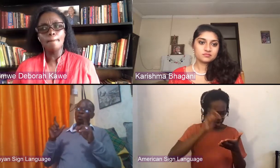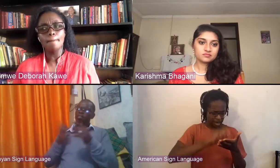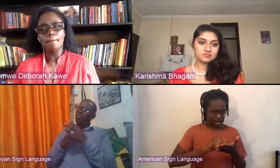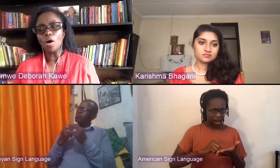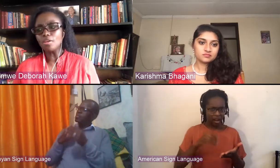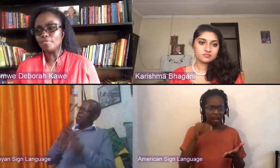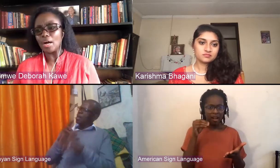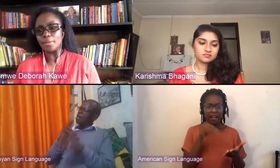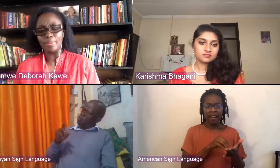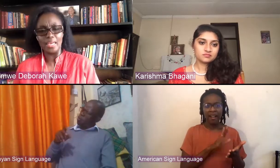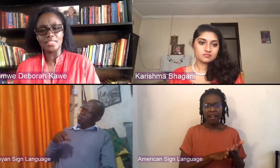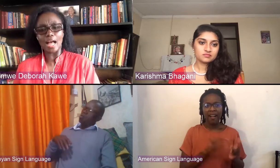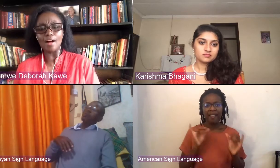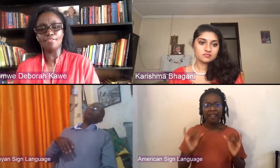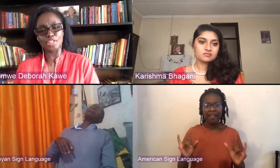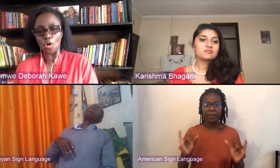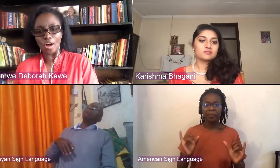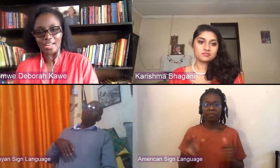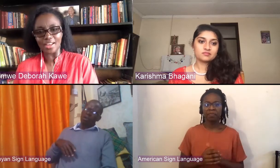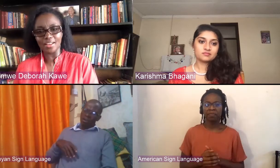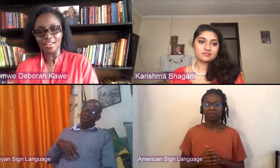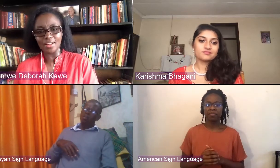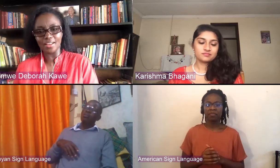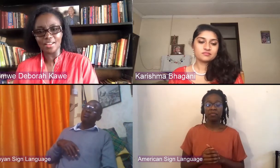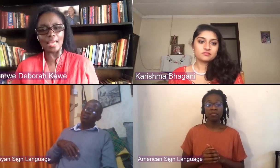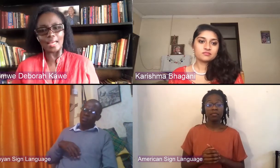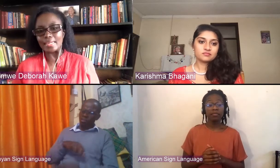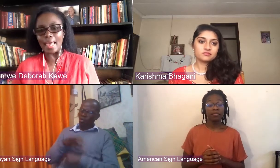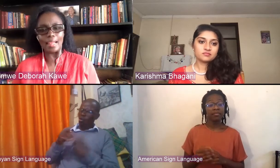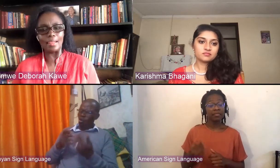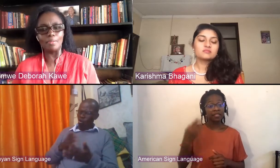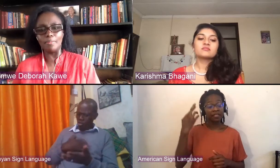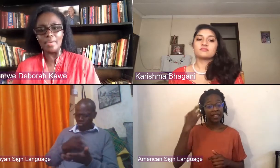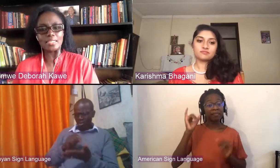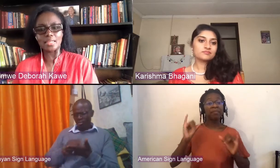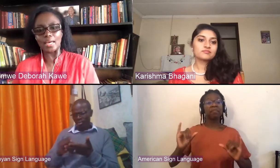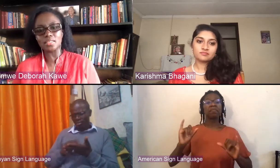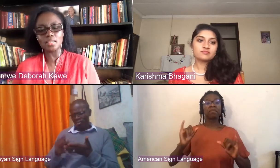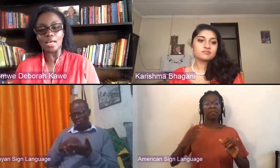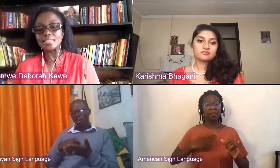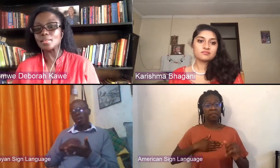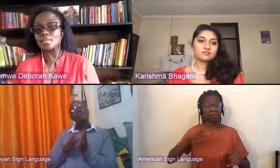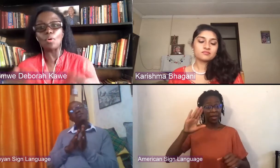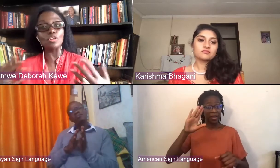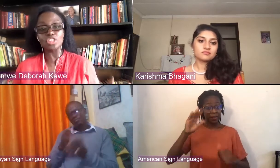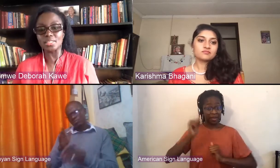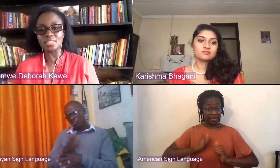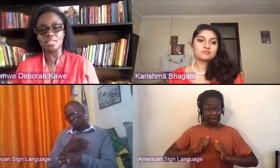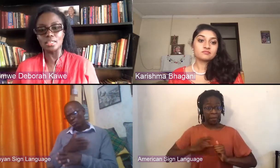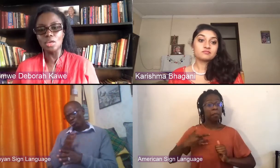all of my plays have song it's like an element that I subconsciously use.